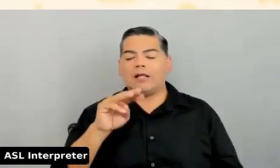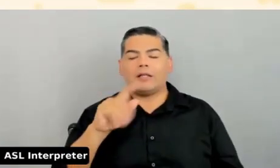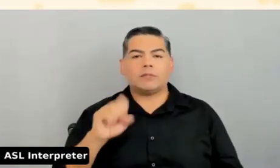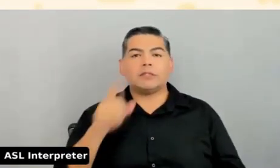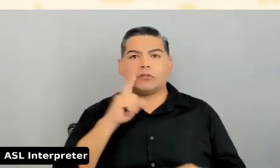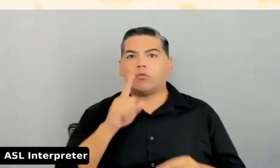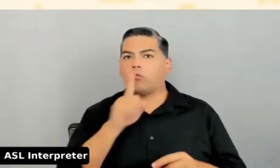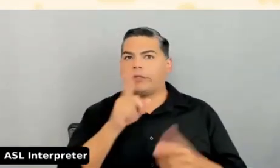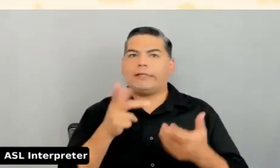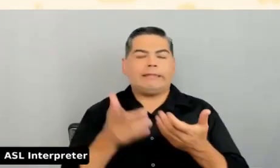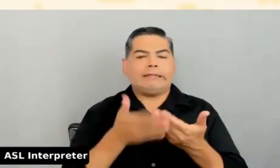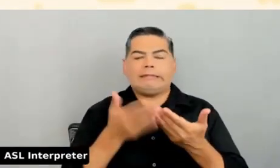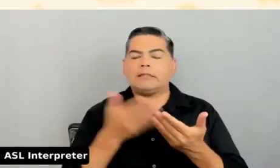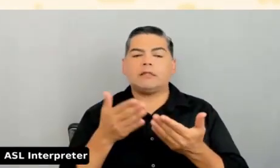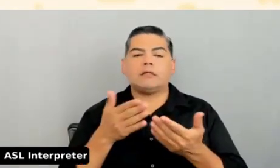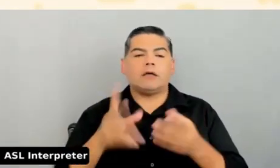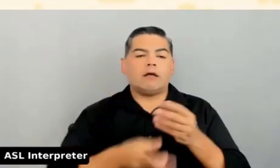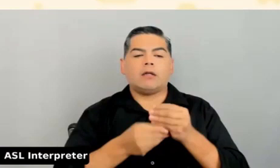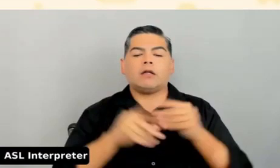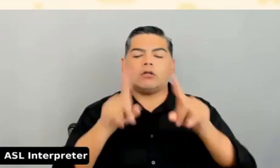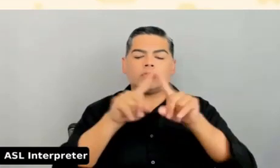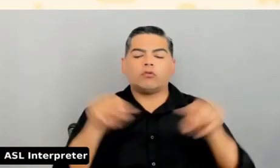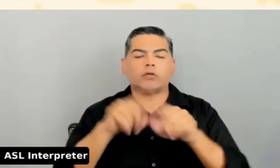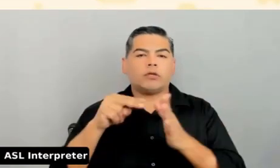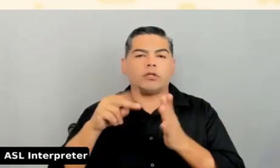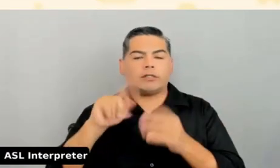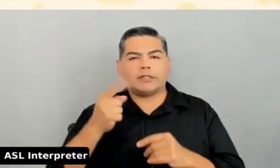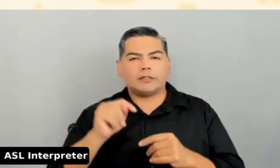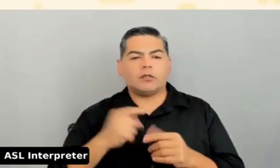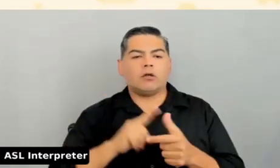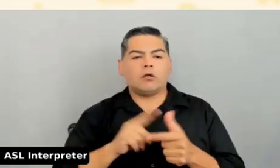For example, adding screen reader text, white text, large text,